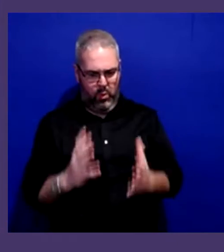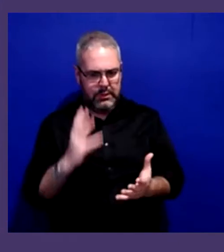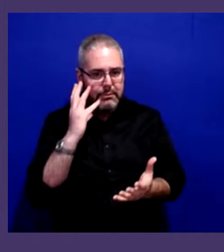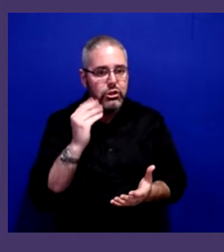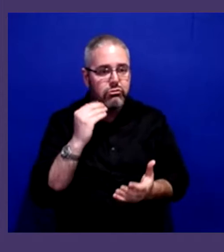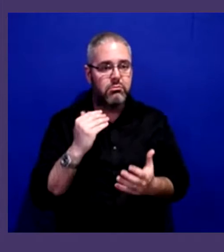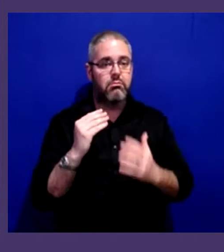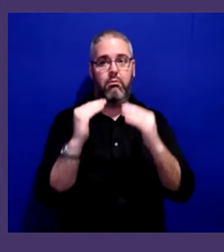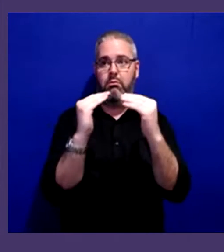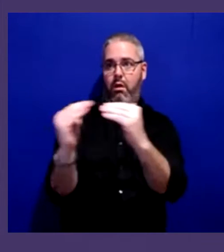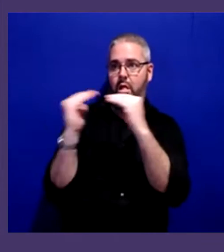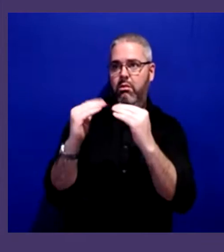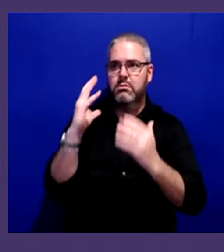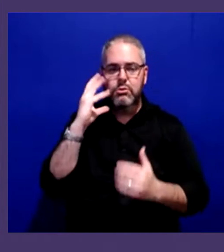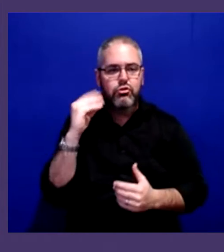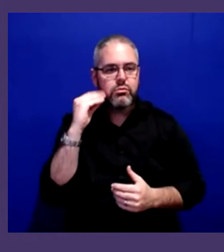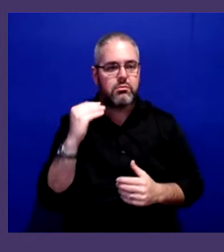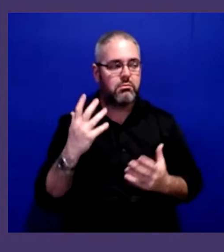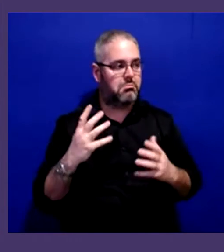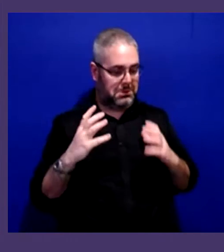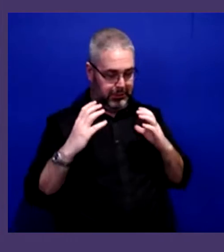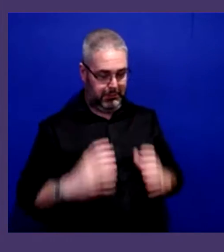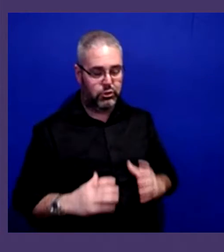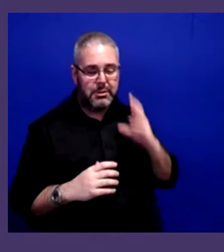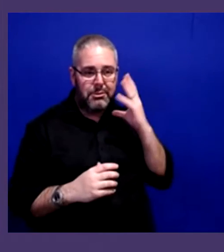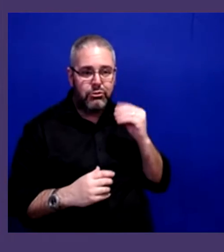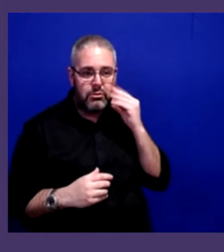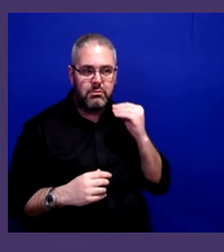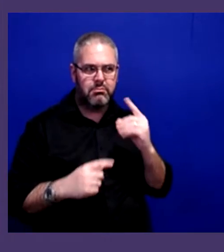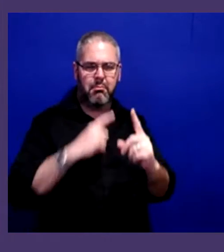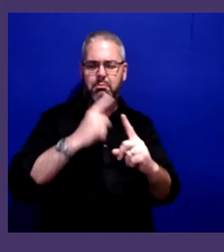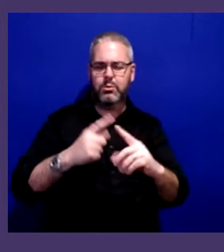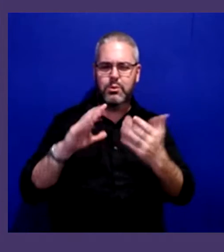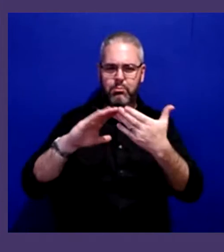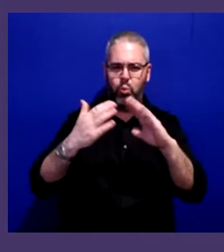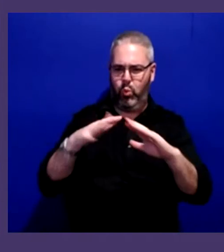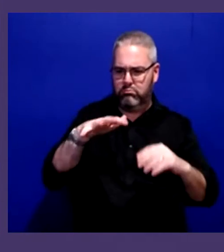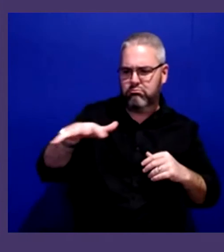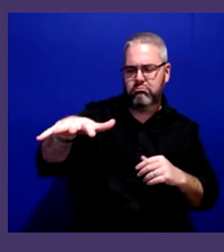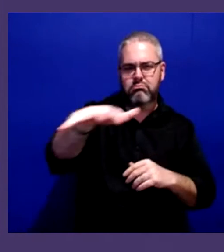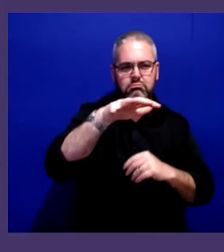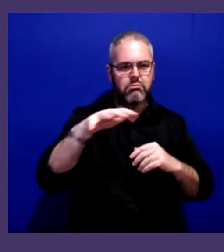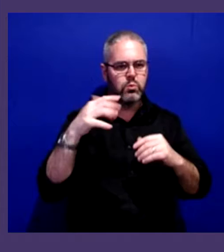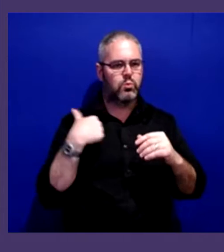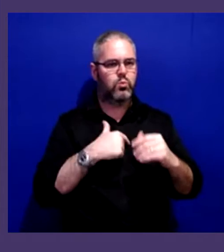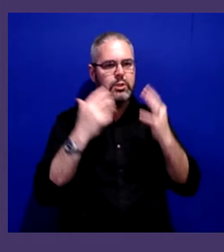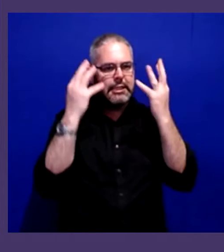customer experience, and our communities, as we think about the majority really shifting.